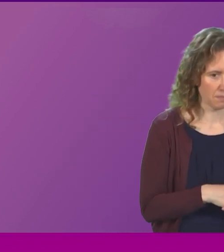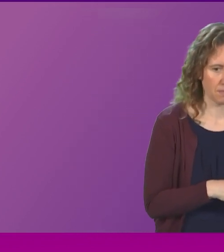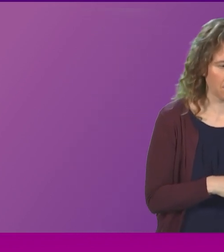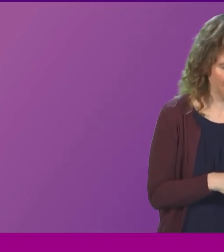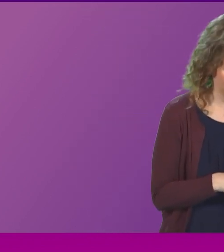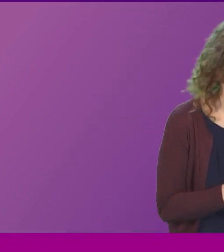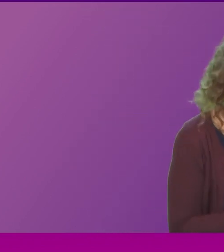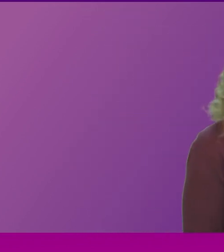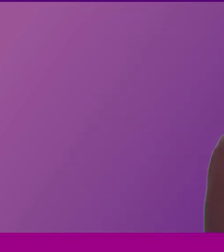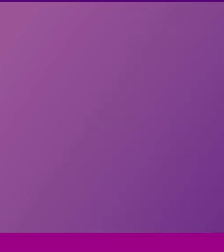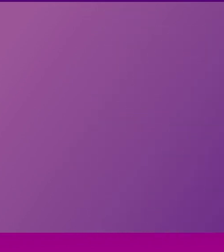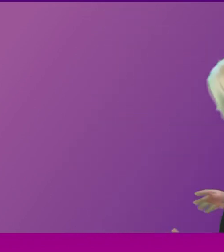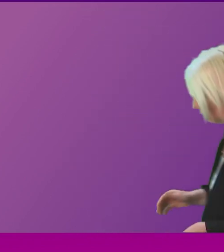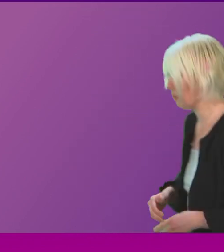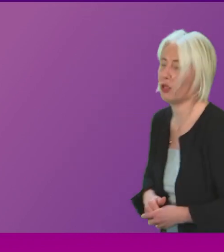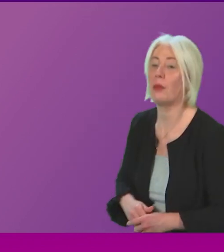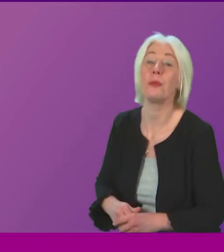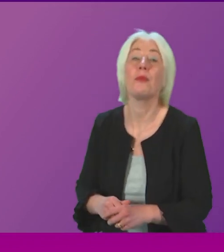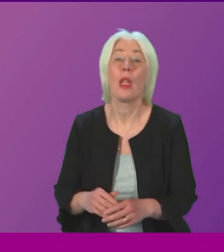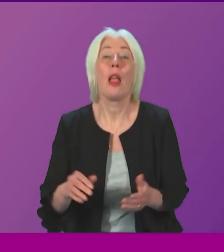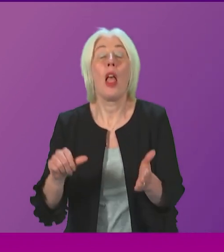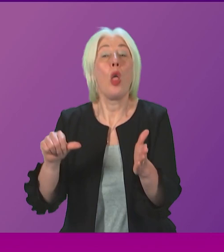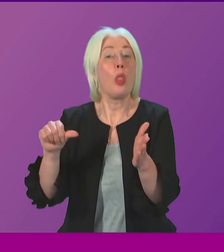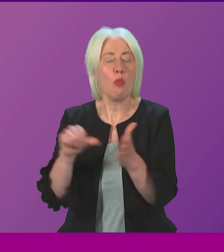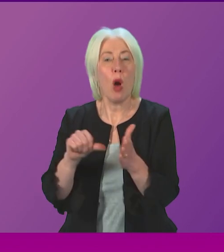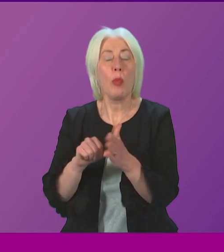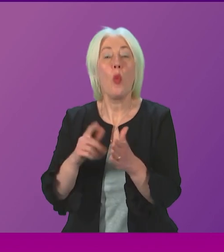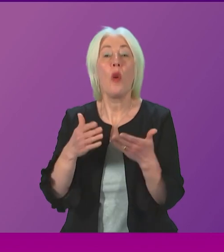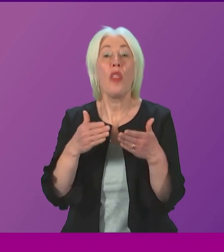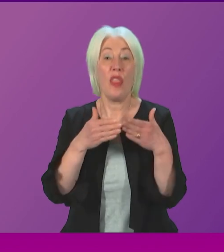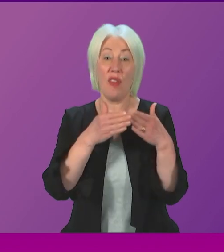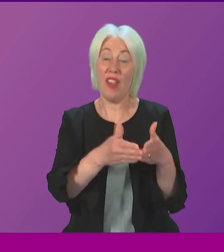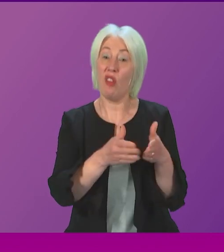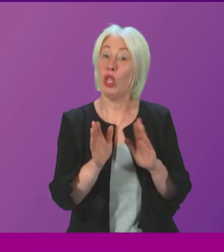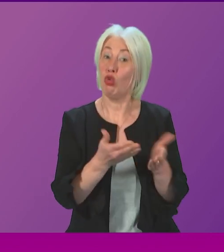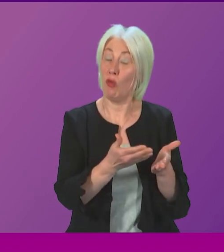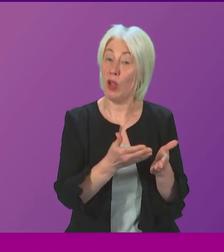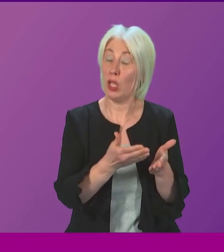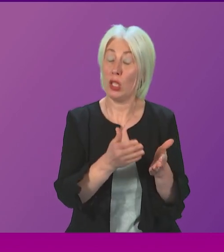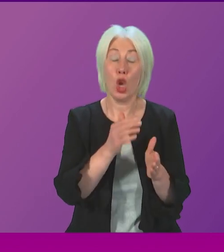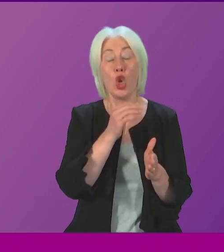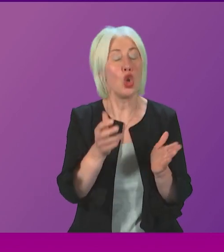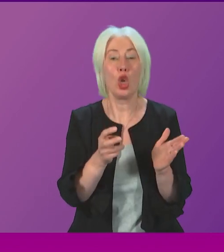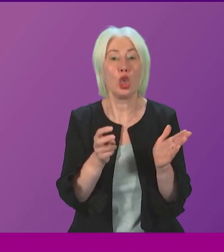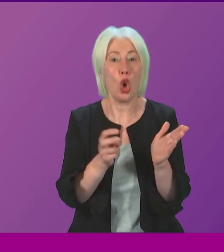The problem with the Clyde and Hebrides ferry service is not the contract but the ferry fleet.